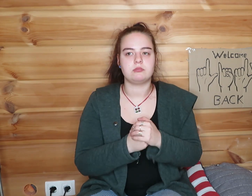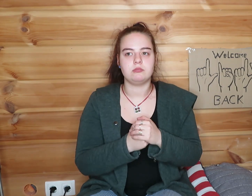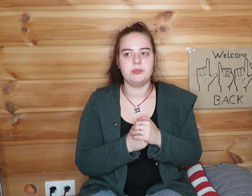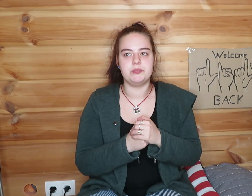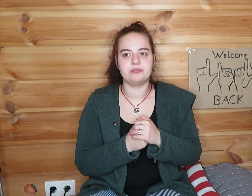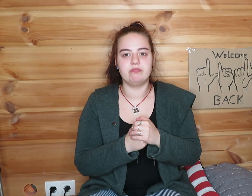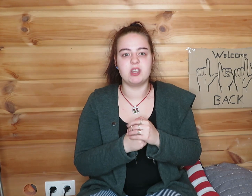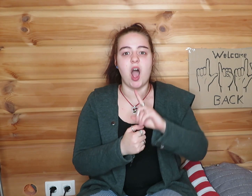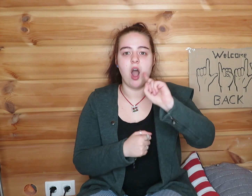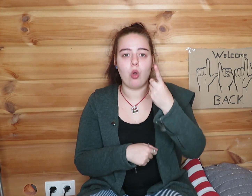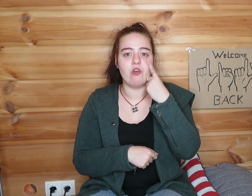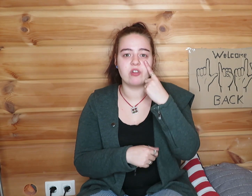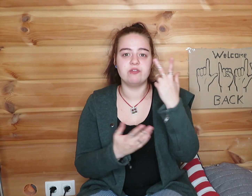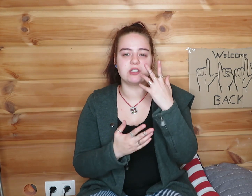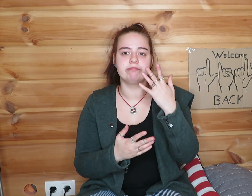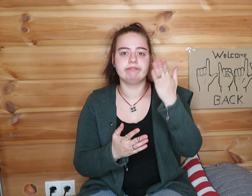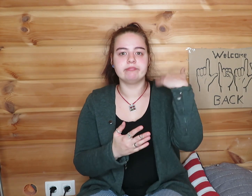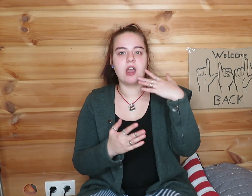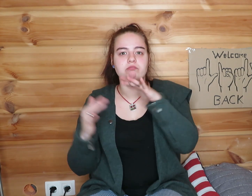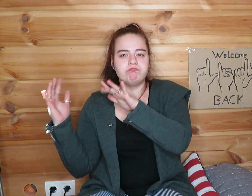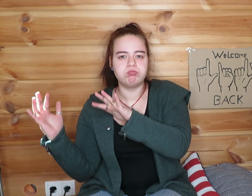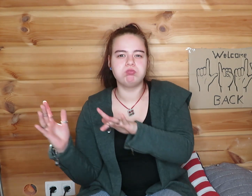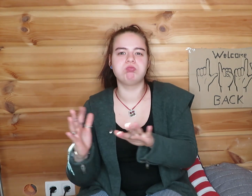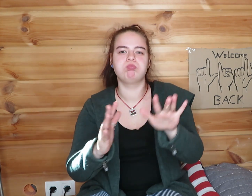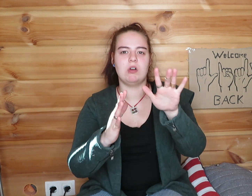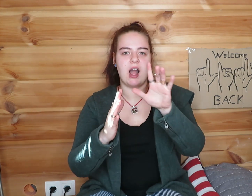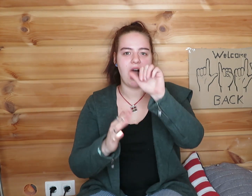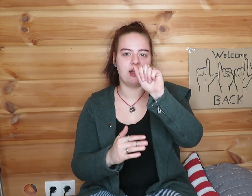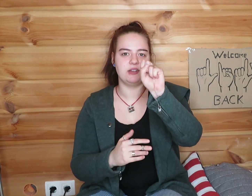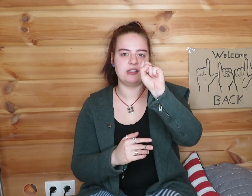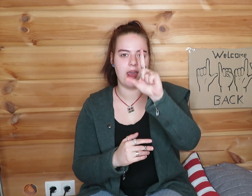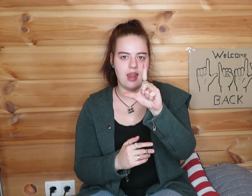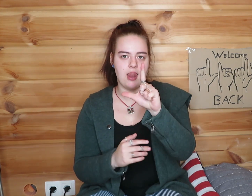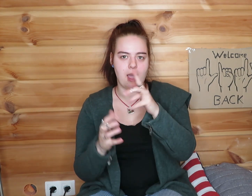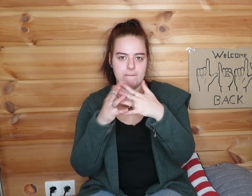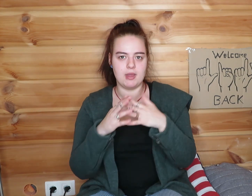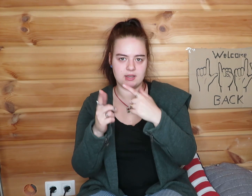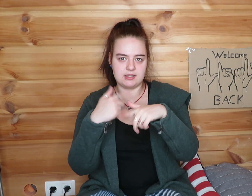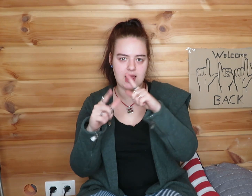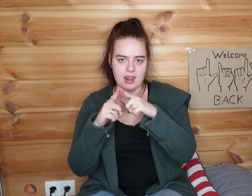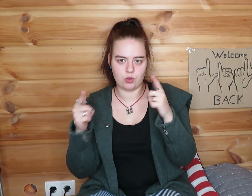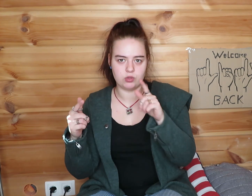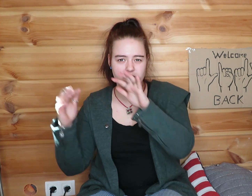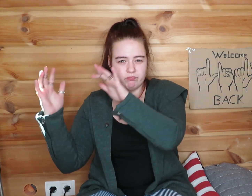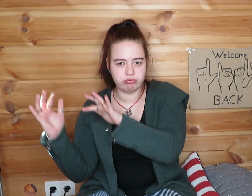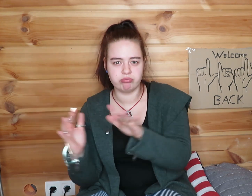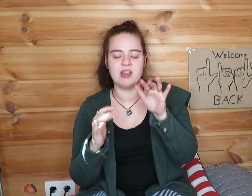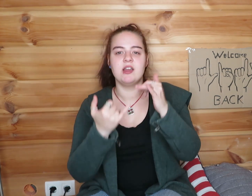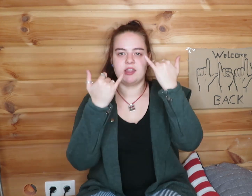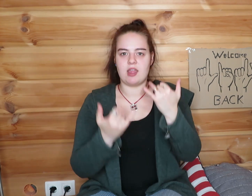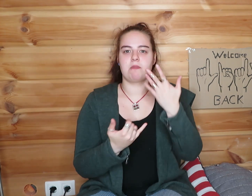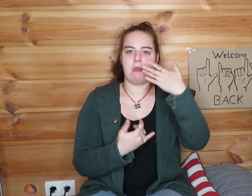Noticeable is that ASL (American SL) impacts International Signs.